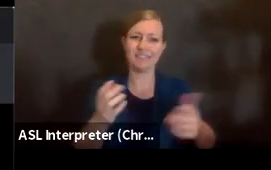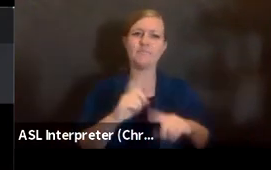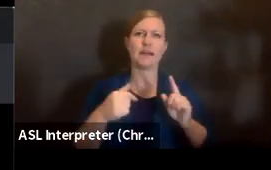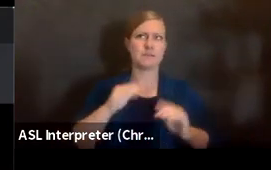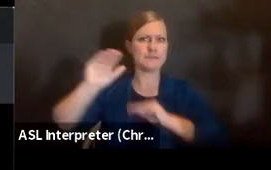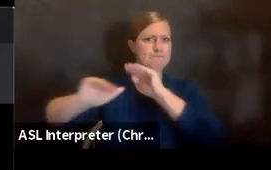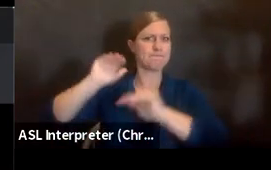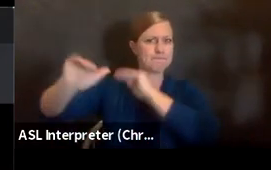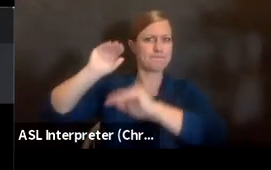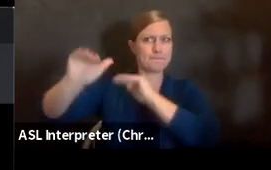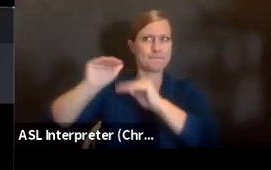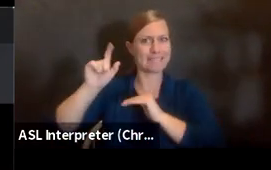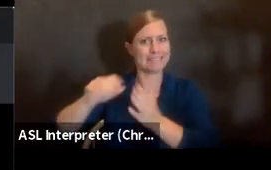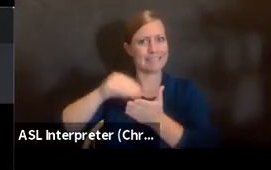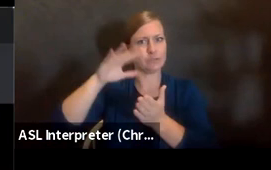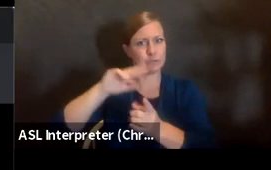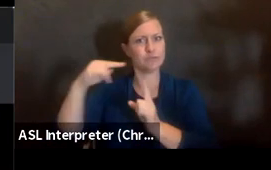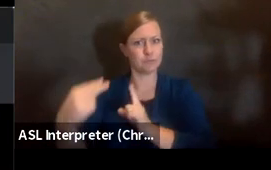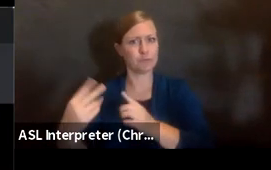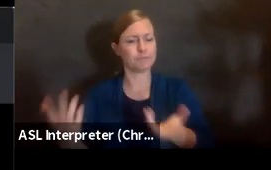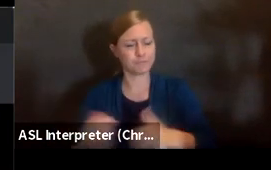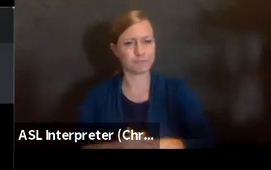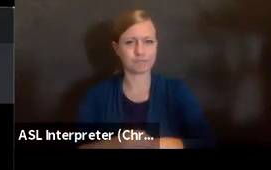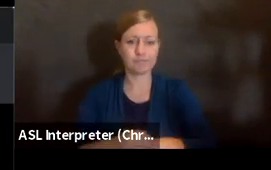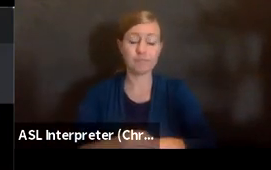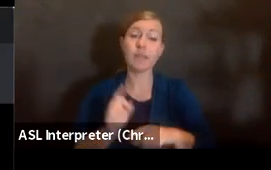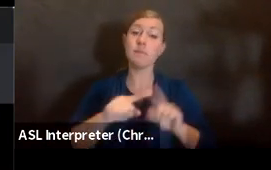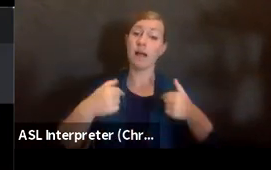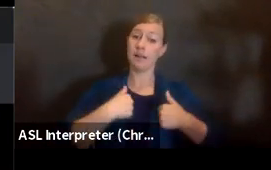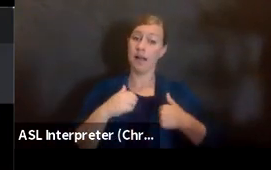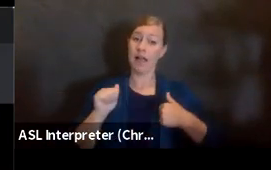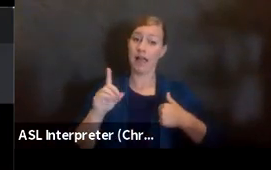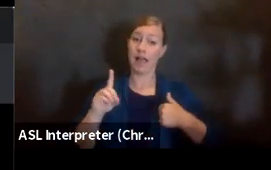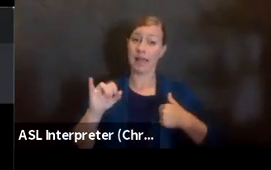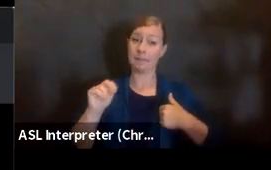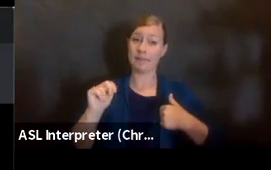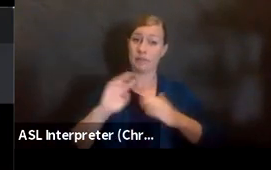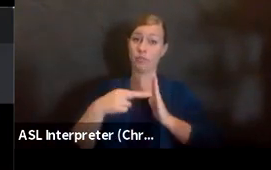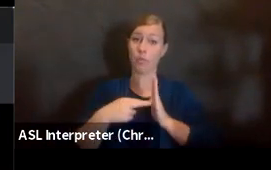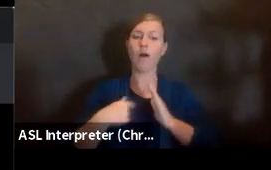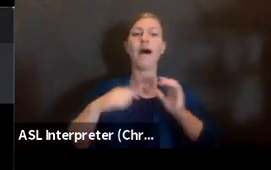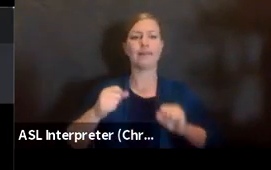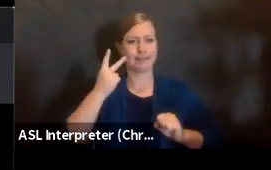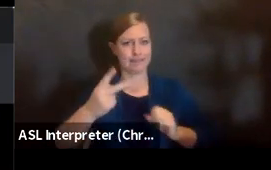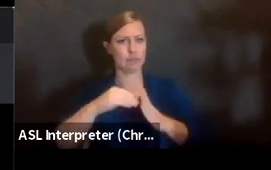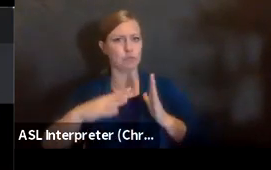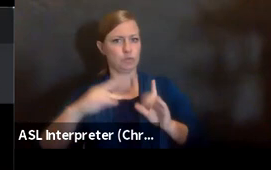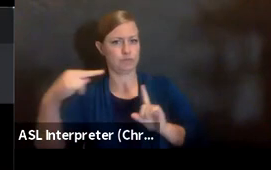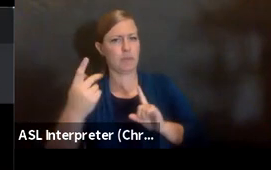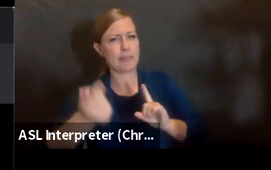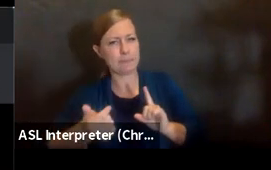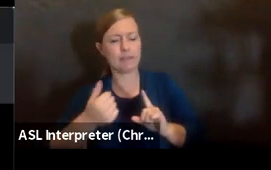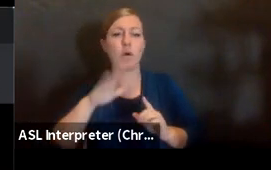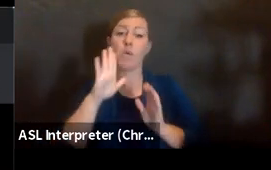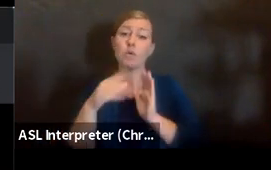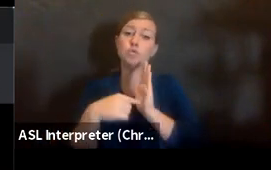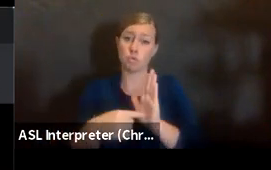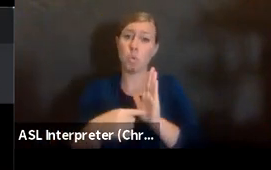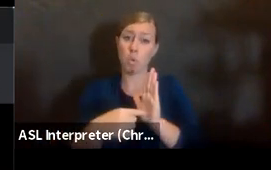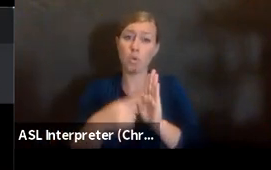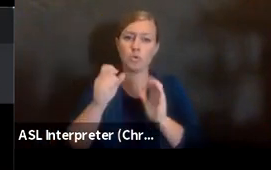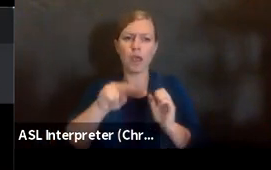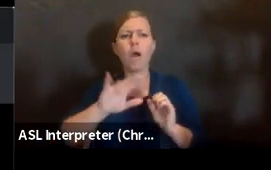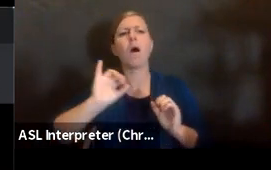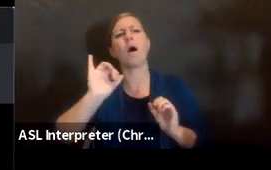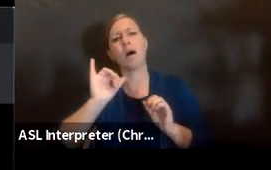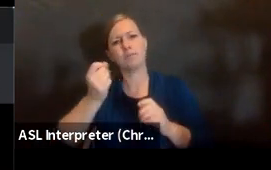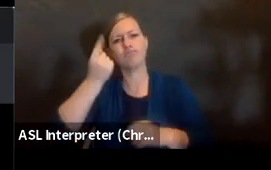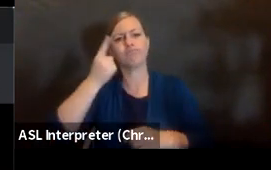Katherine Livick - ESD 112: But I have a way, as an administrator, to show you a little bit of what a student will see, just so you can get an idea. So just keep in mind the don't don't worry if you can't figure out how to do that because you probably can't.